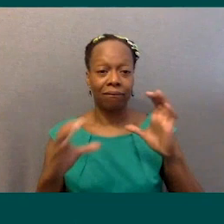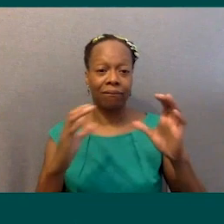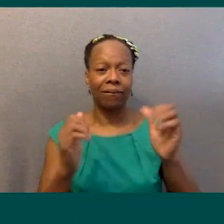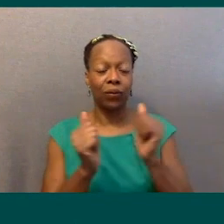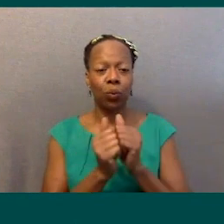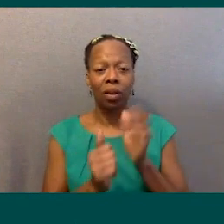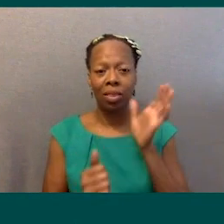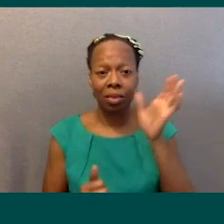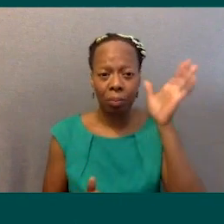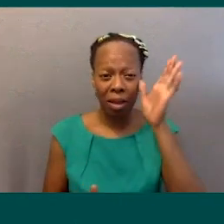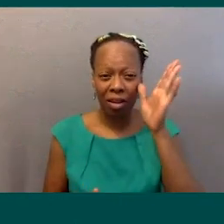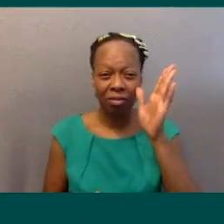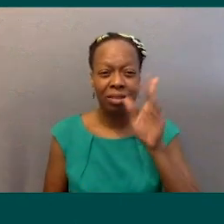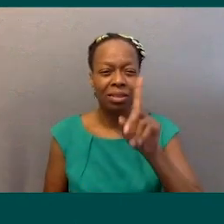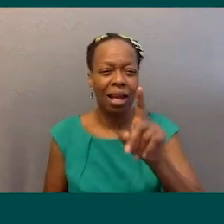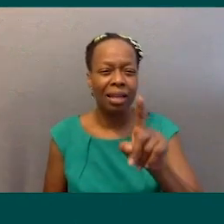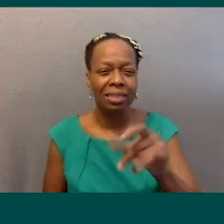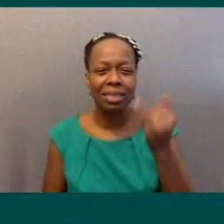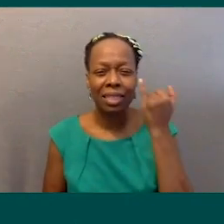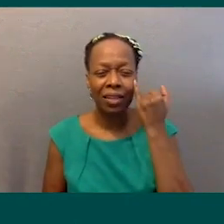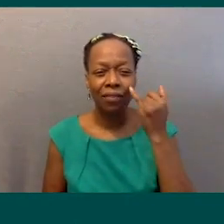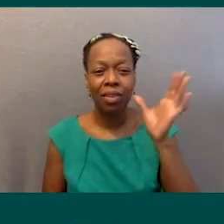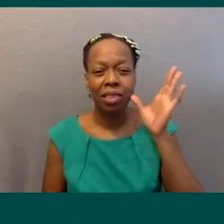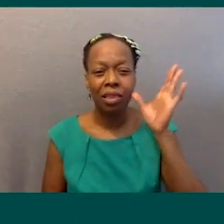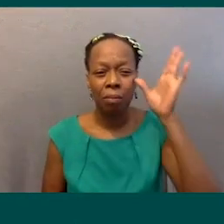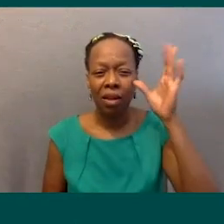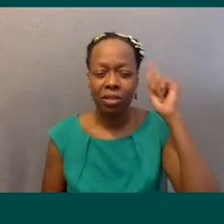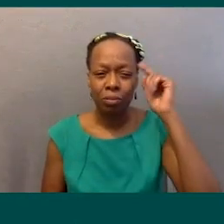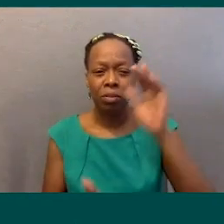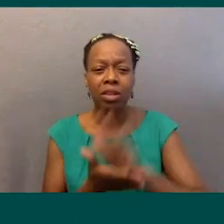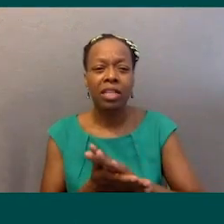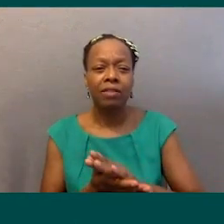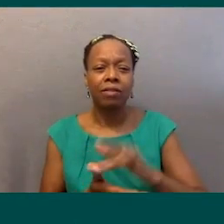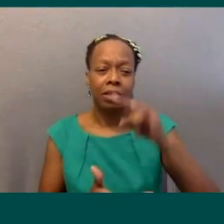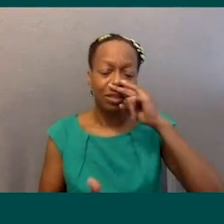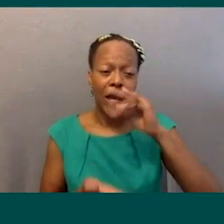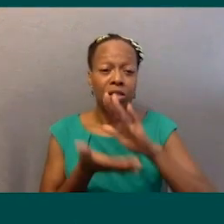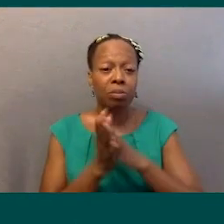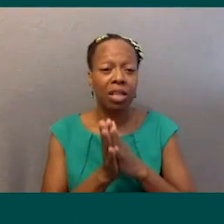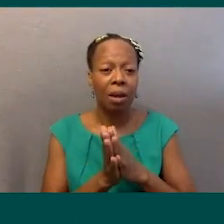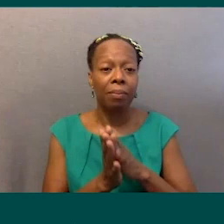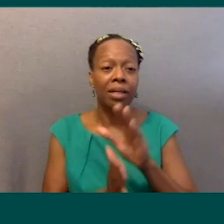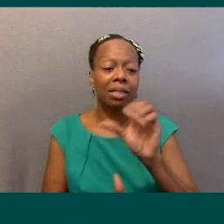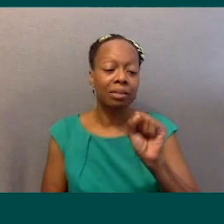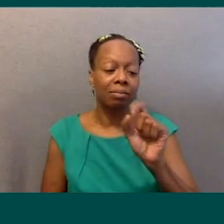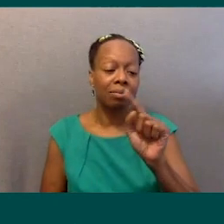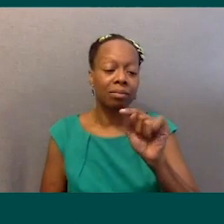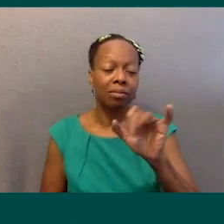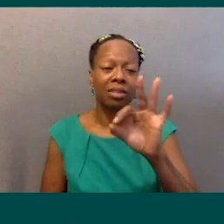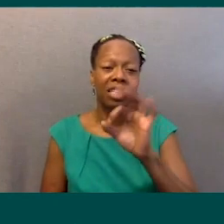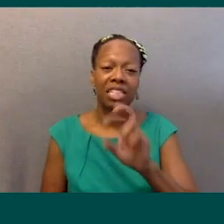if they think the child is getting stiffer, more uncomfortable, that's an important finding.